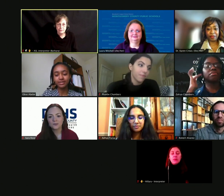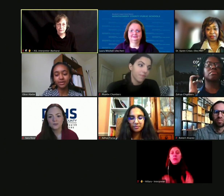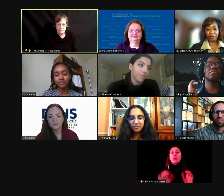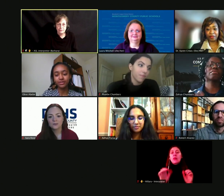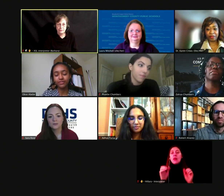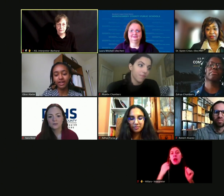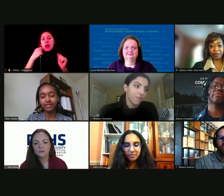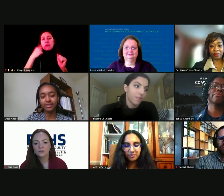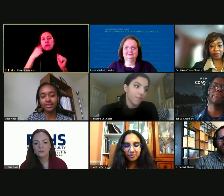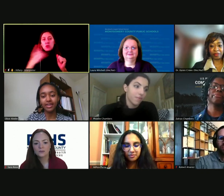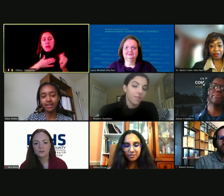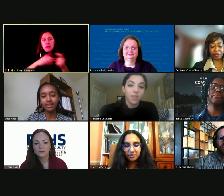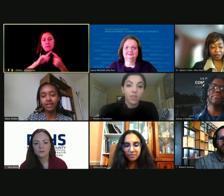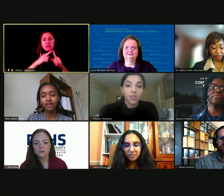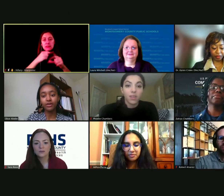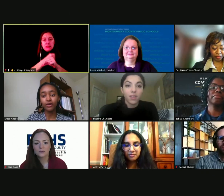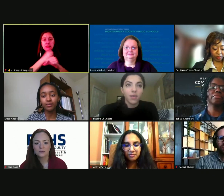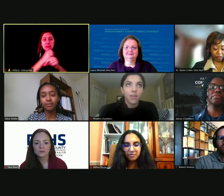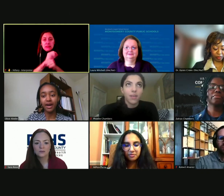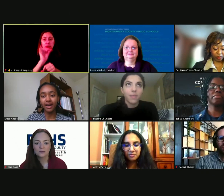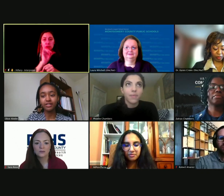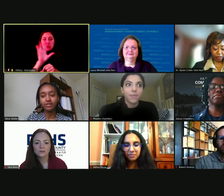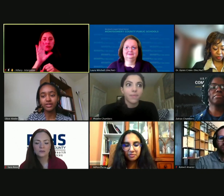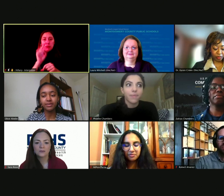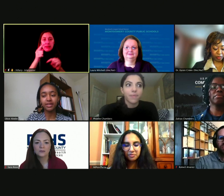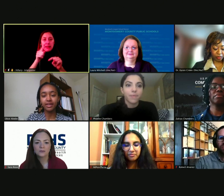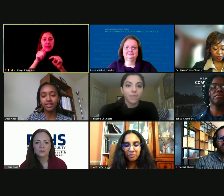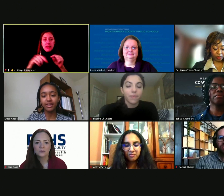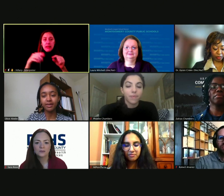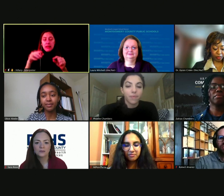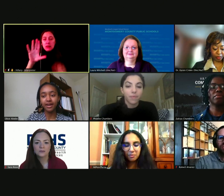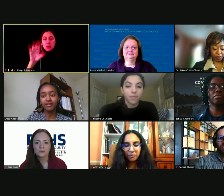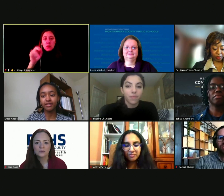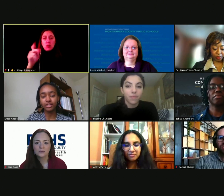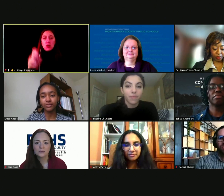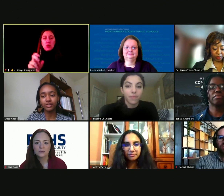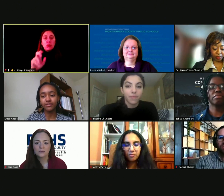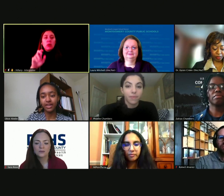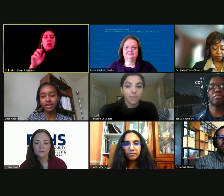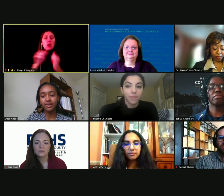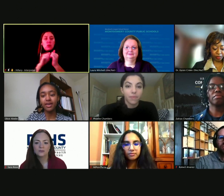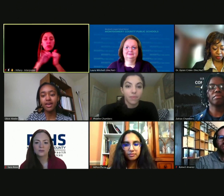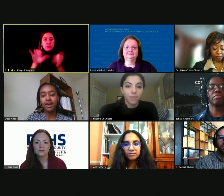BUT THE FACT THEY CAN'T COPE BY DOING SOMETHING LIKE THAT AND CONTINUING TO VAPE.